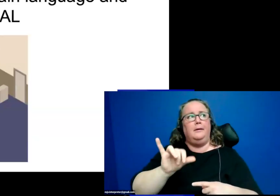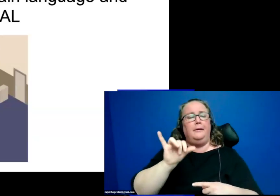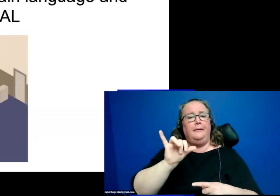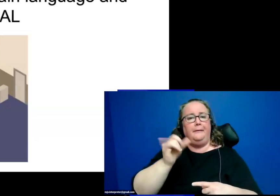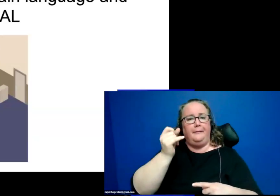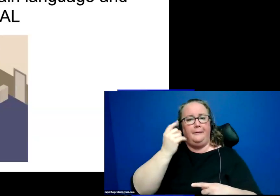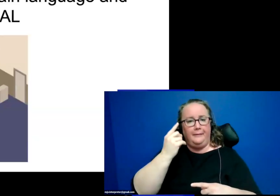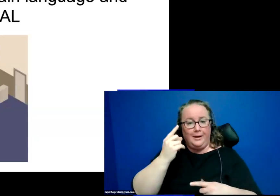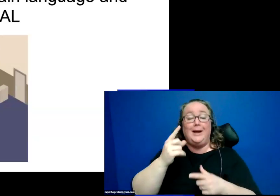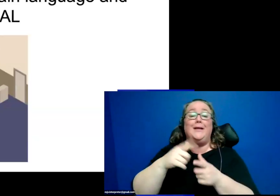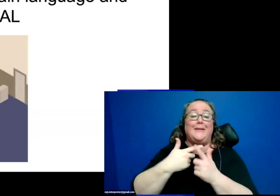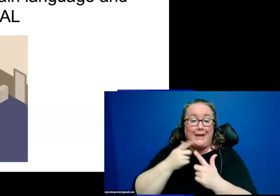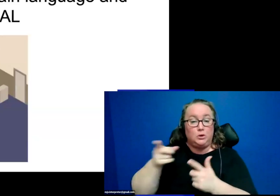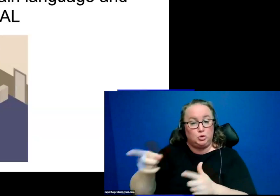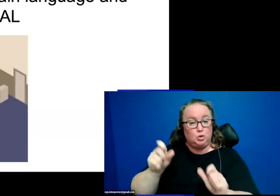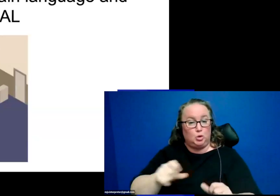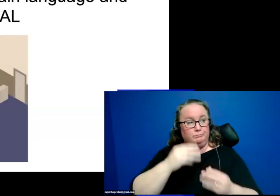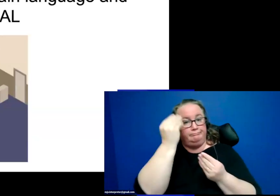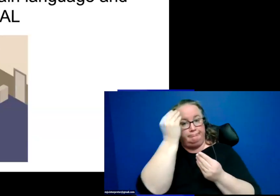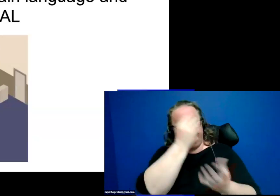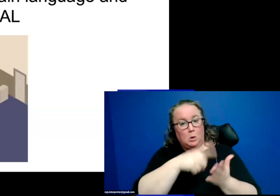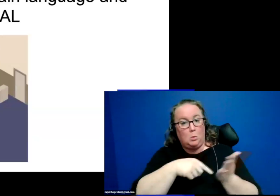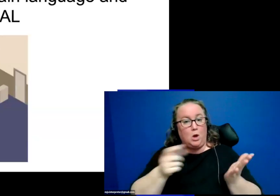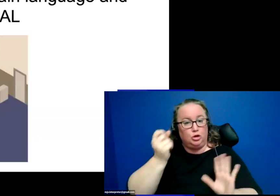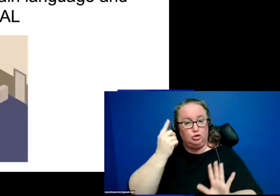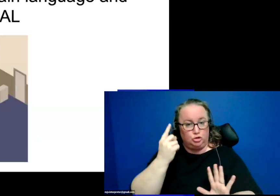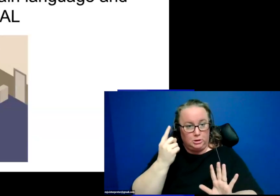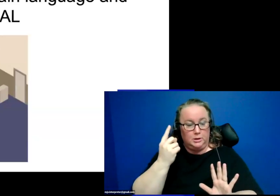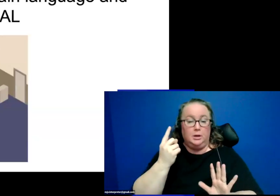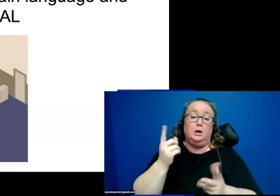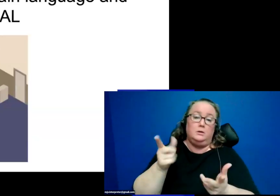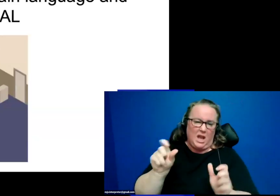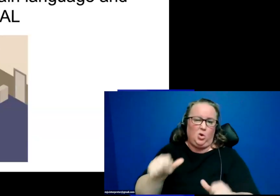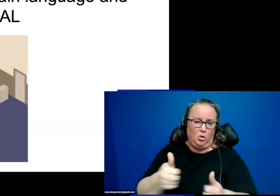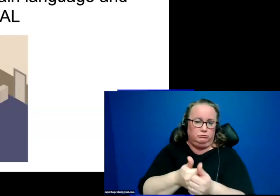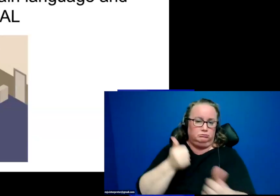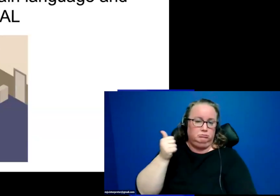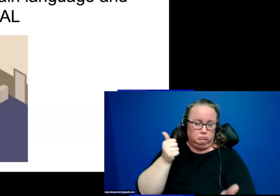her attorney what she understood, and they were able to avoid a GAL being appointed in that moment.